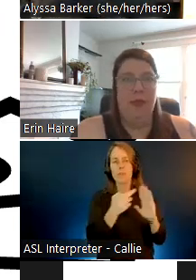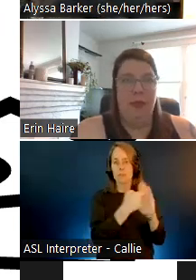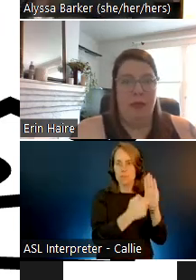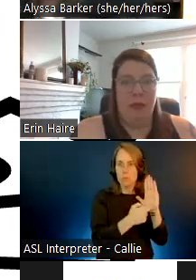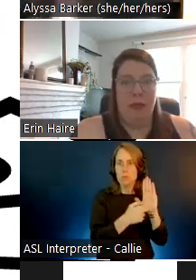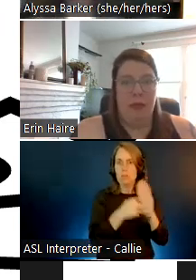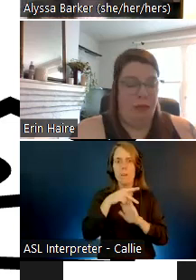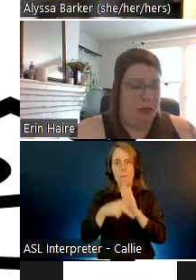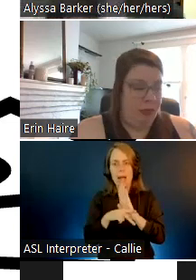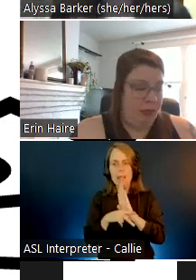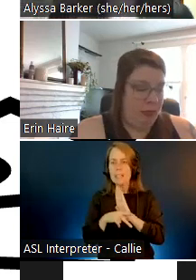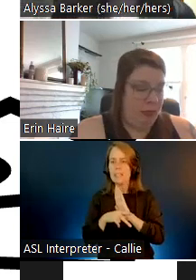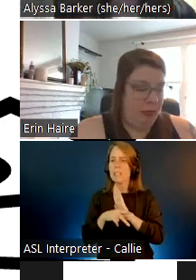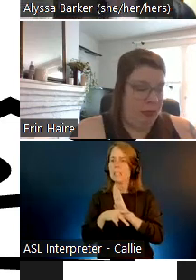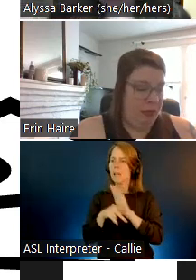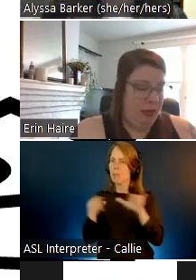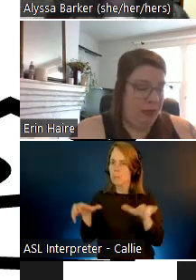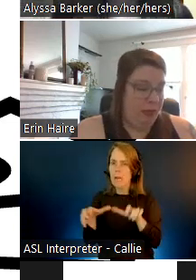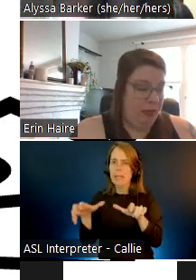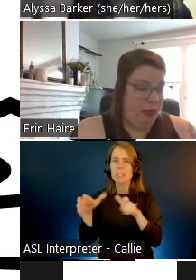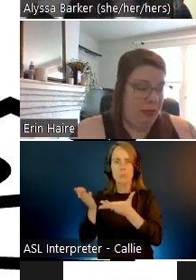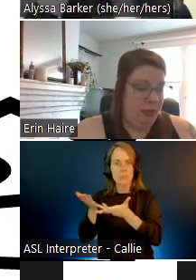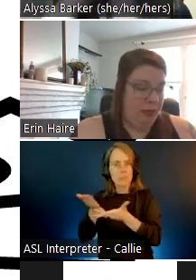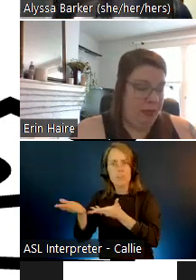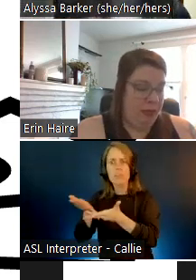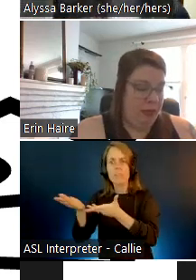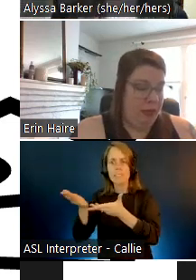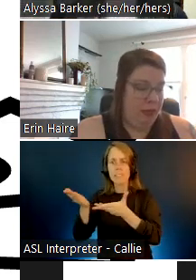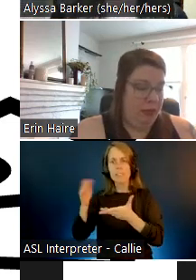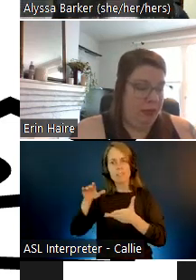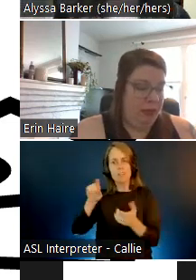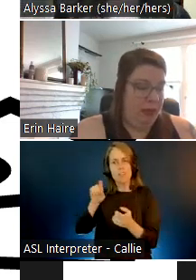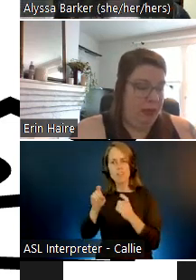will have an equal opportunity to use and enjoy a dwelling, unit, or a common area